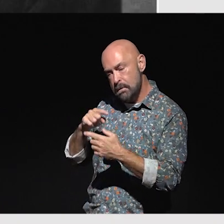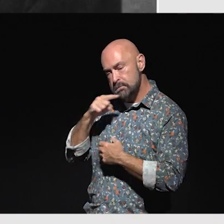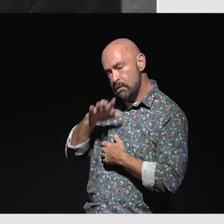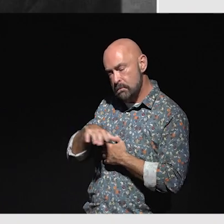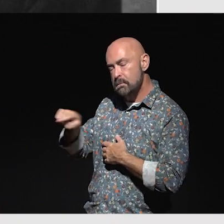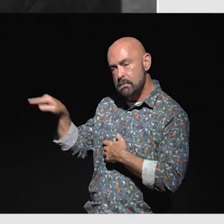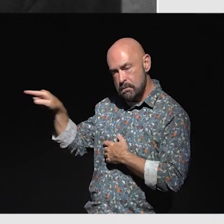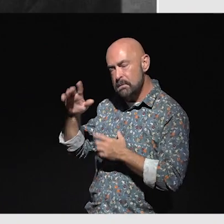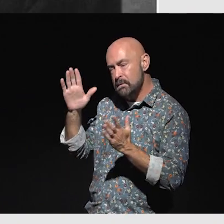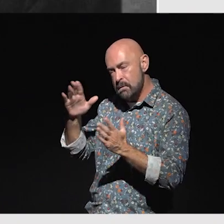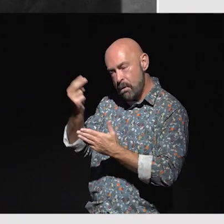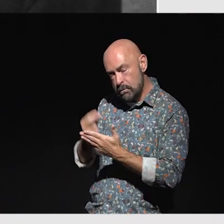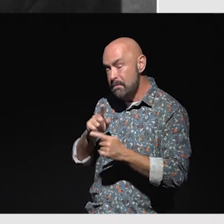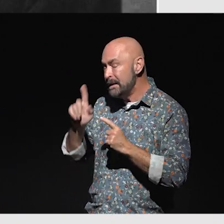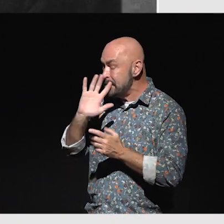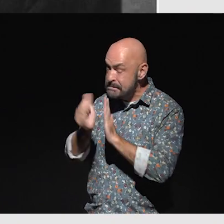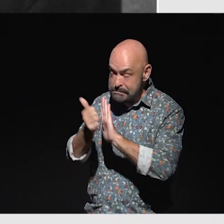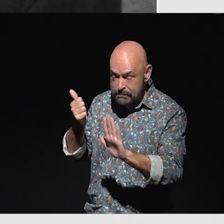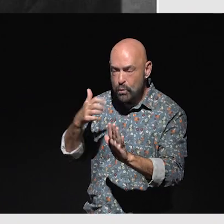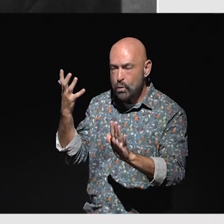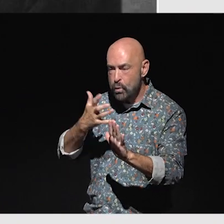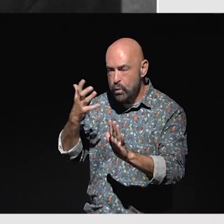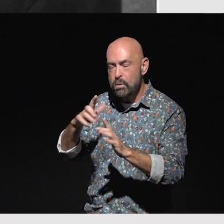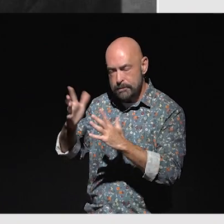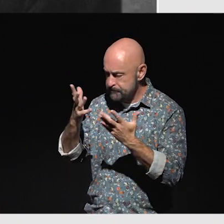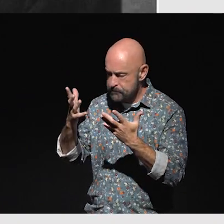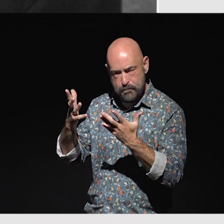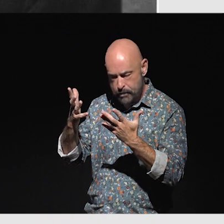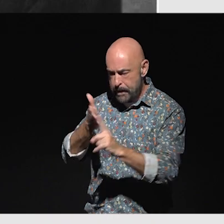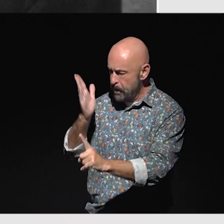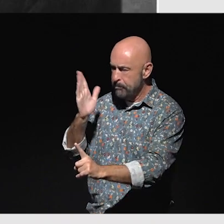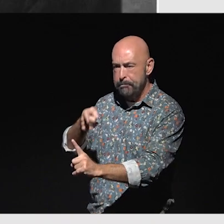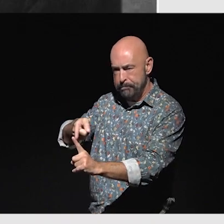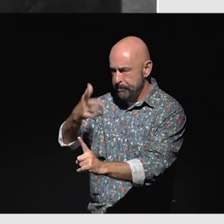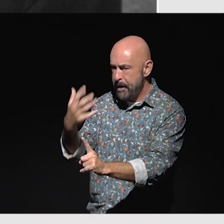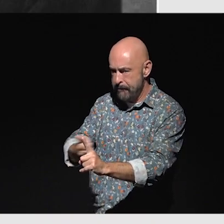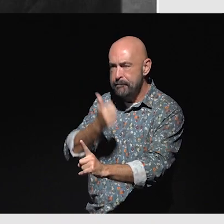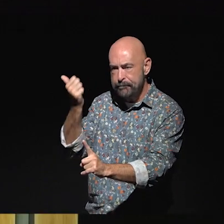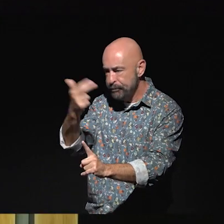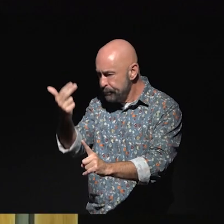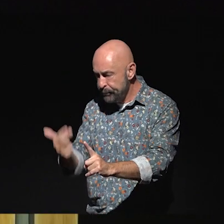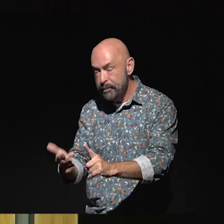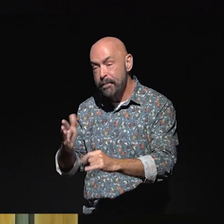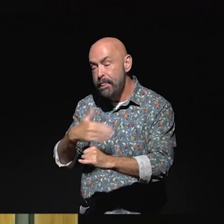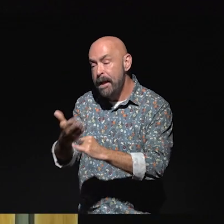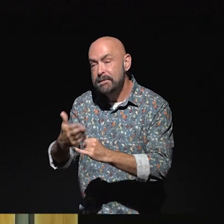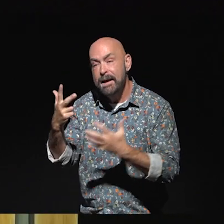but whose talent was very, very quickly recognised, and, at the end of the 18th century,